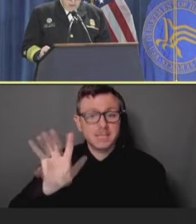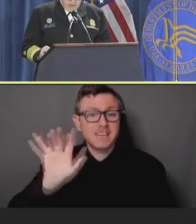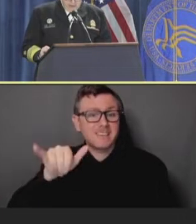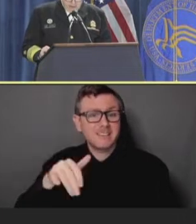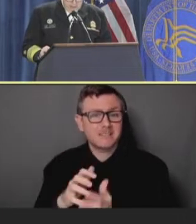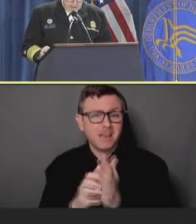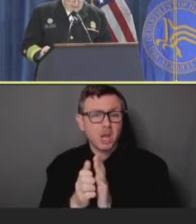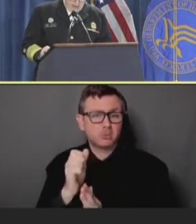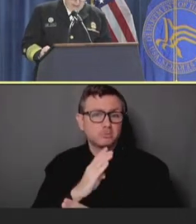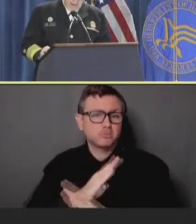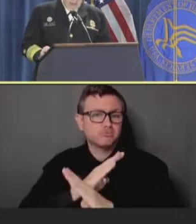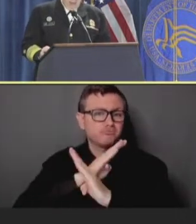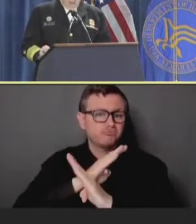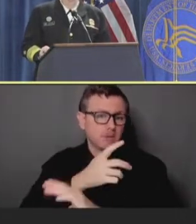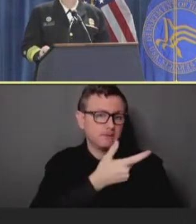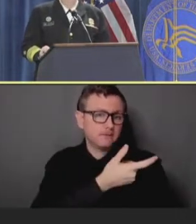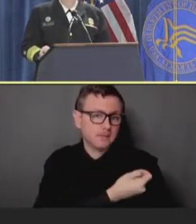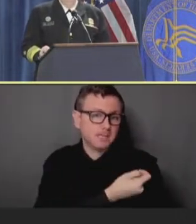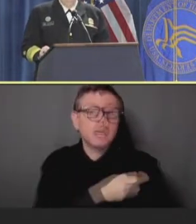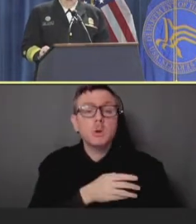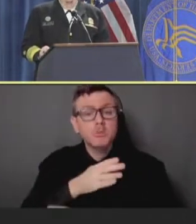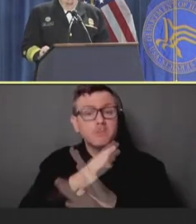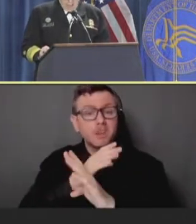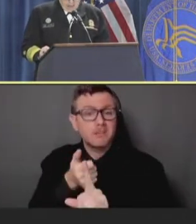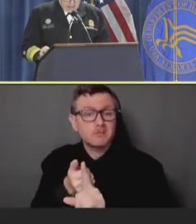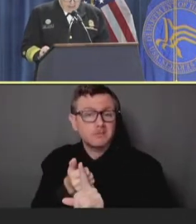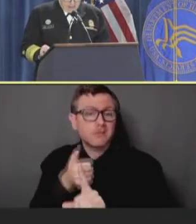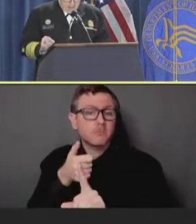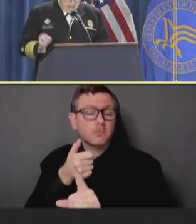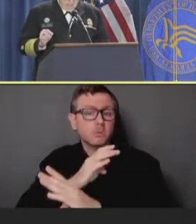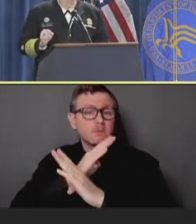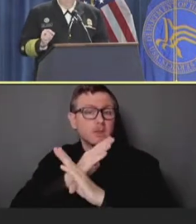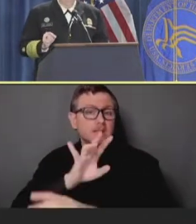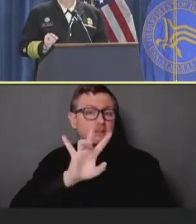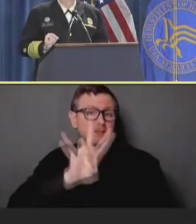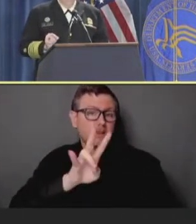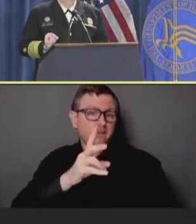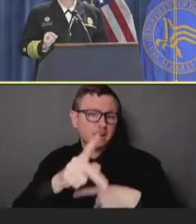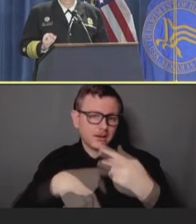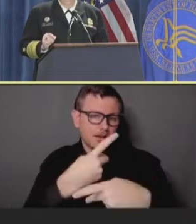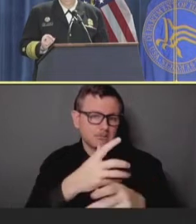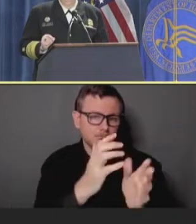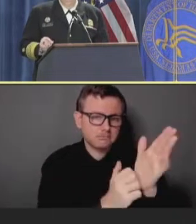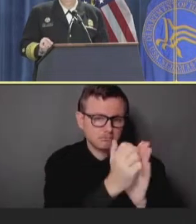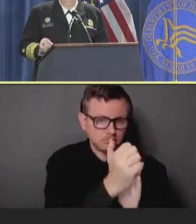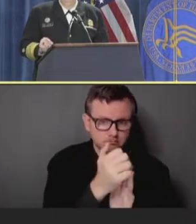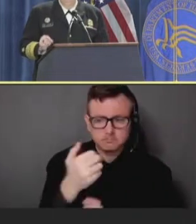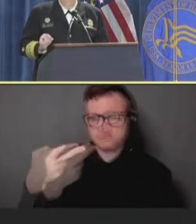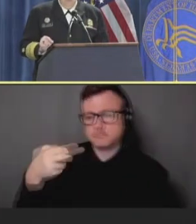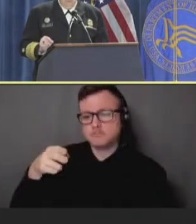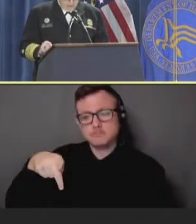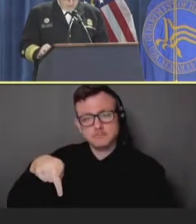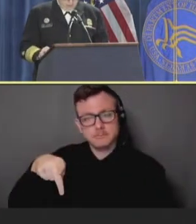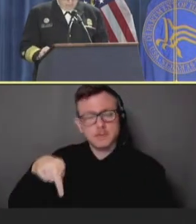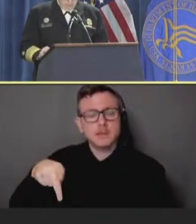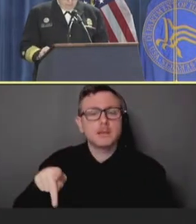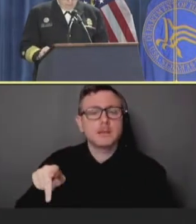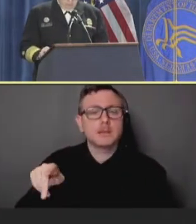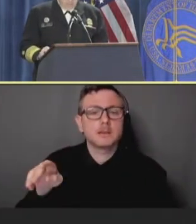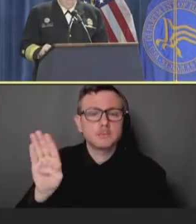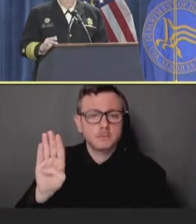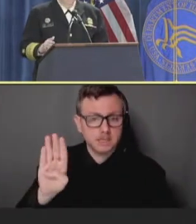seven kinds of cancer and the hepatitis B vaccine, which can help prevent liver cancer.